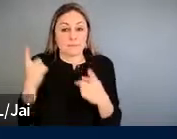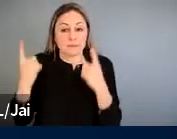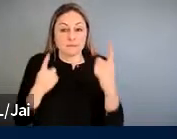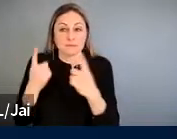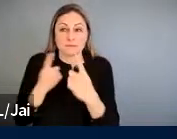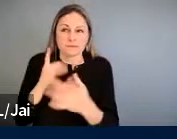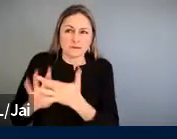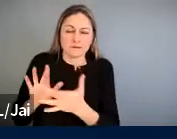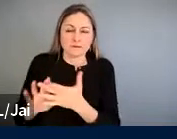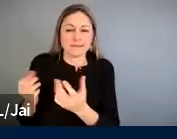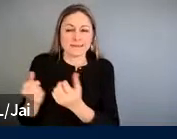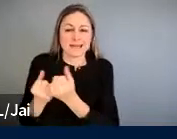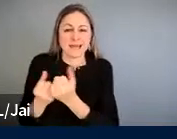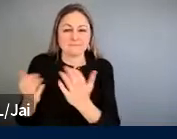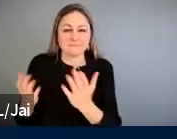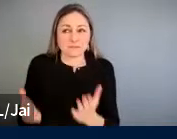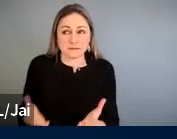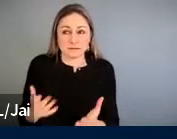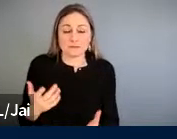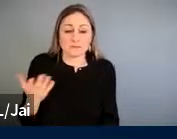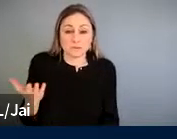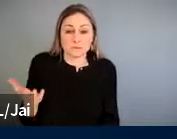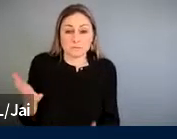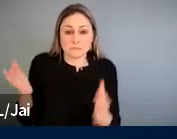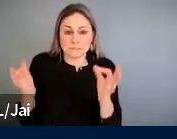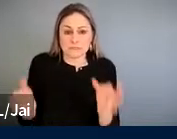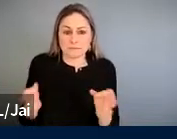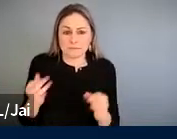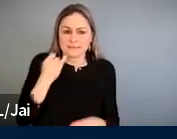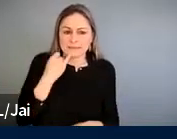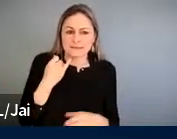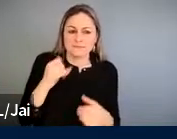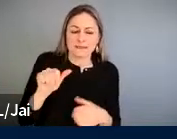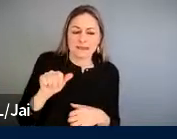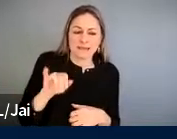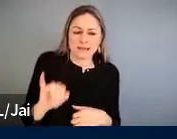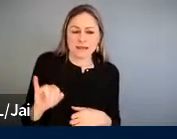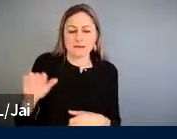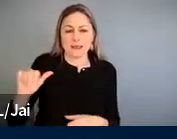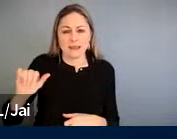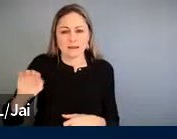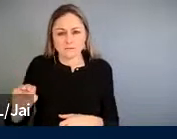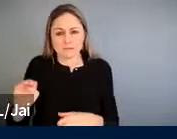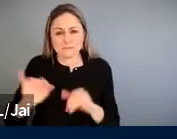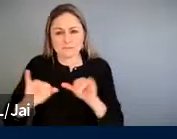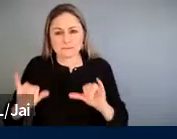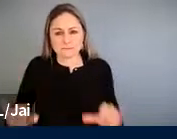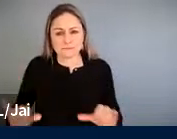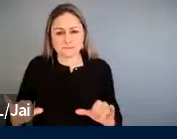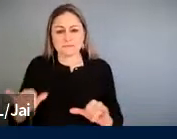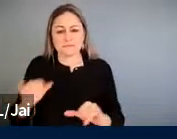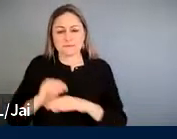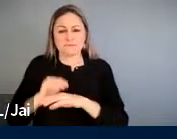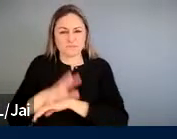help determine whether AI or an algorithmic system improperly affected the outcome of the case.